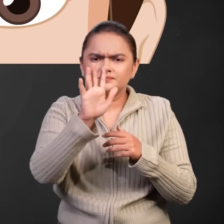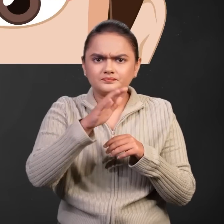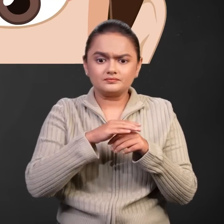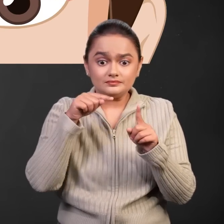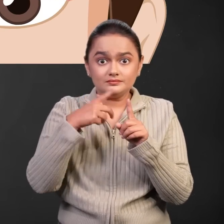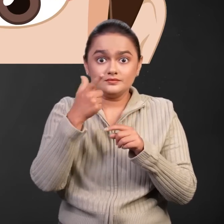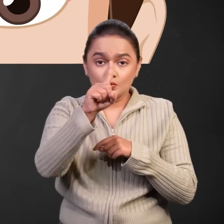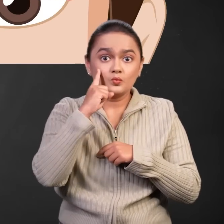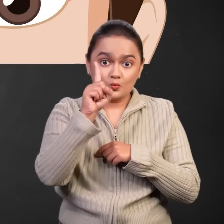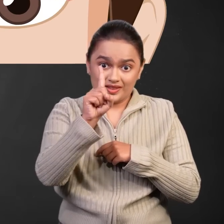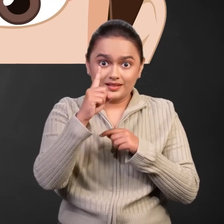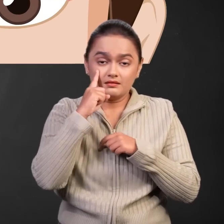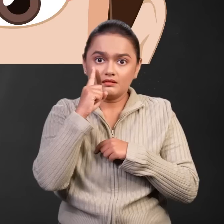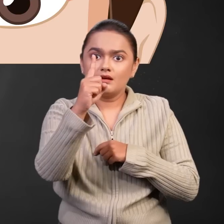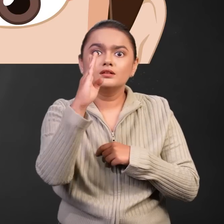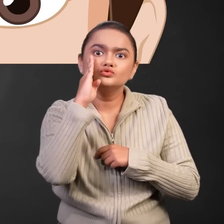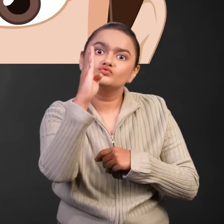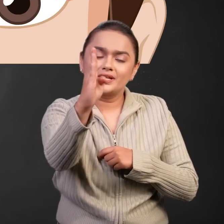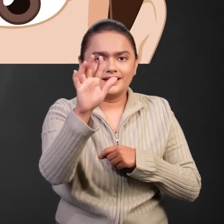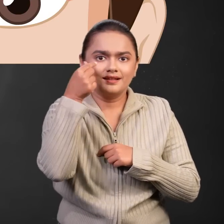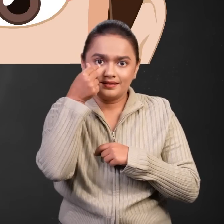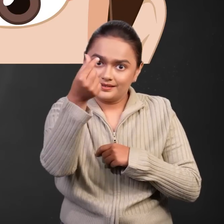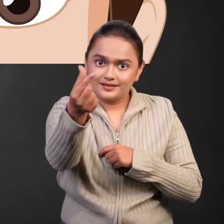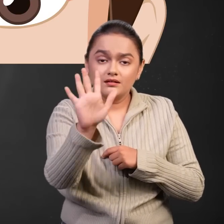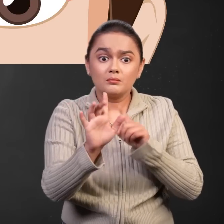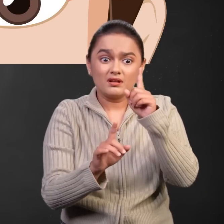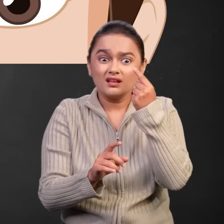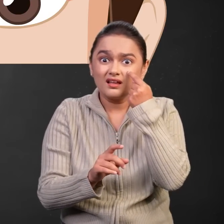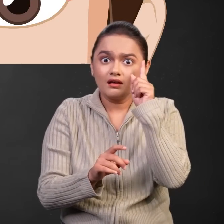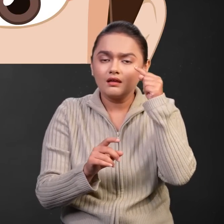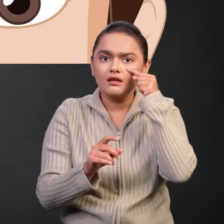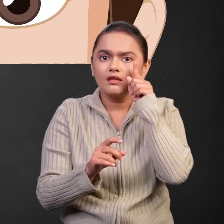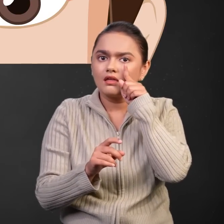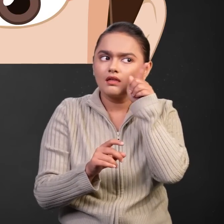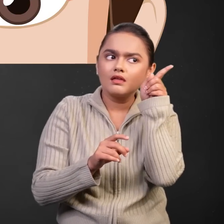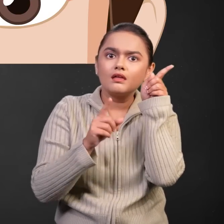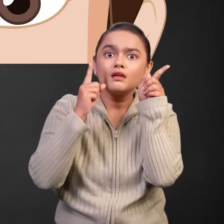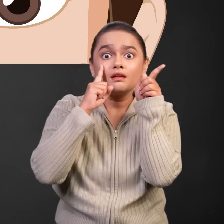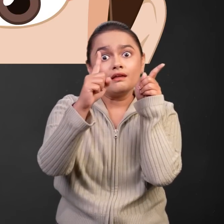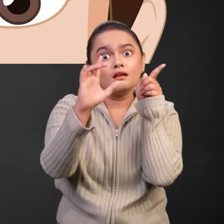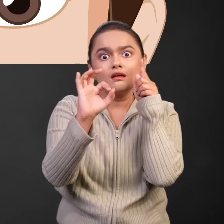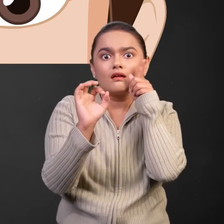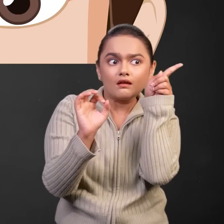Squint is when one eye appears to be looking straight ahead, whereas one eye appears to be looking slightly askew.